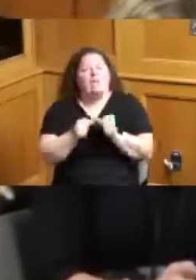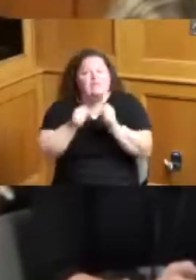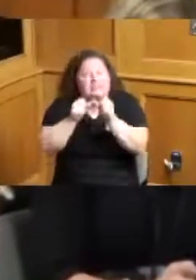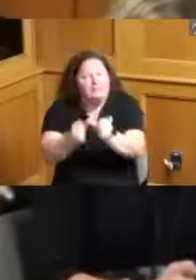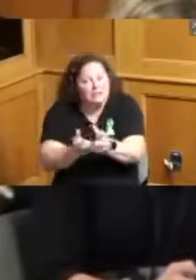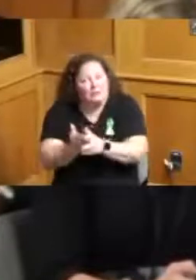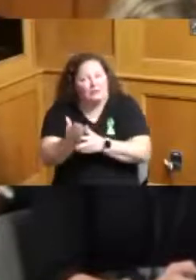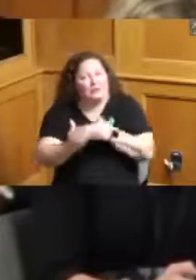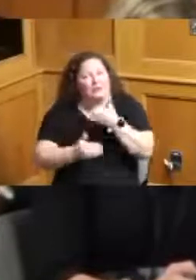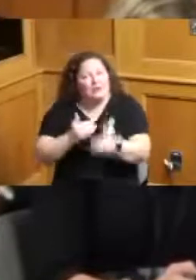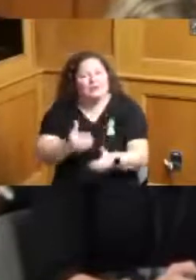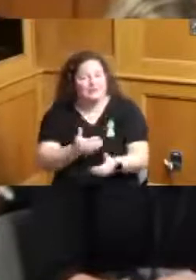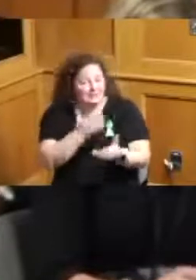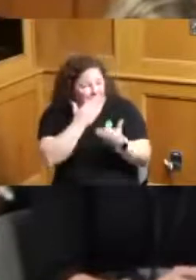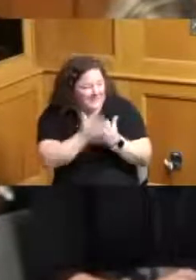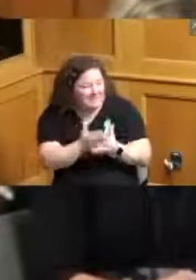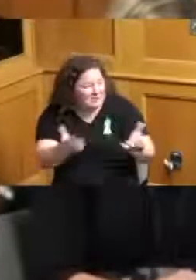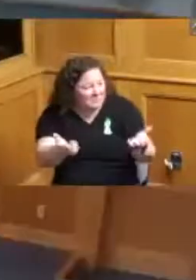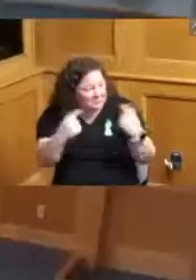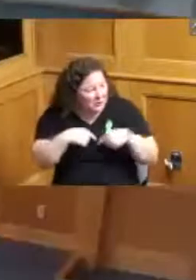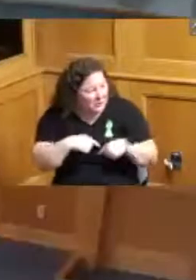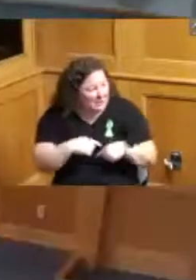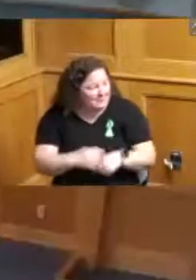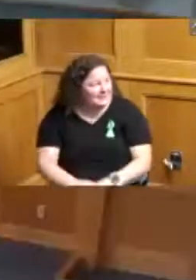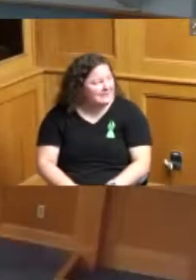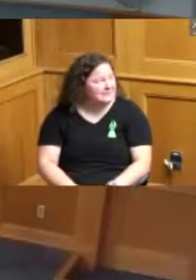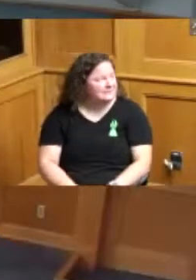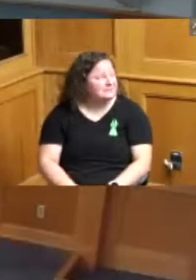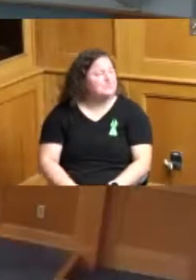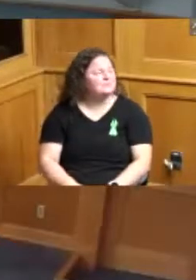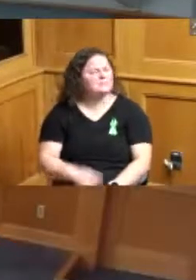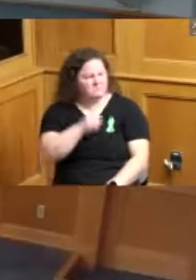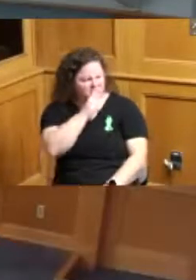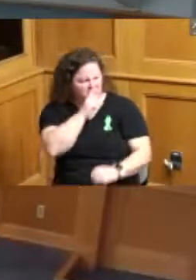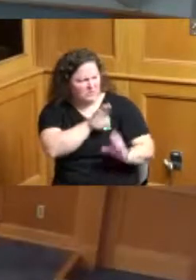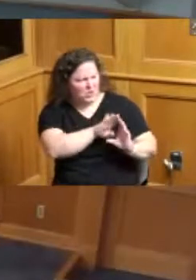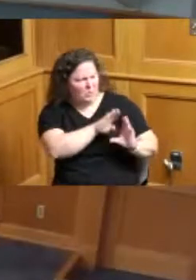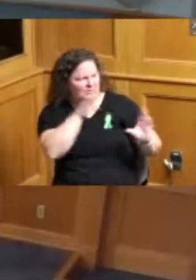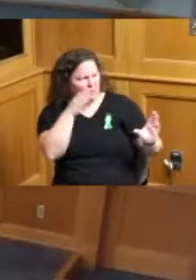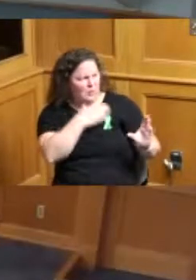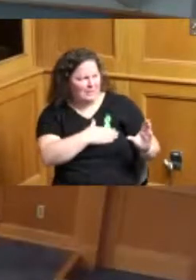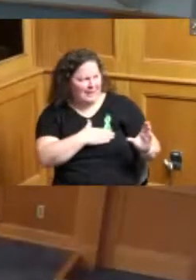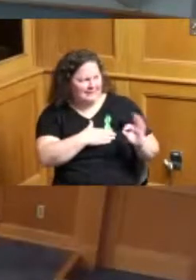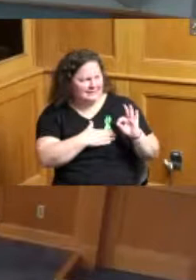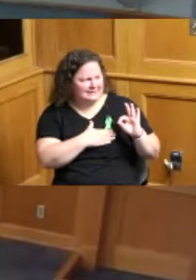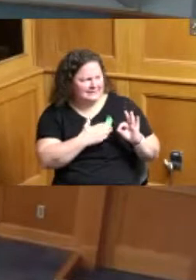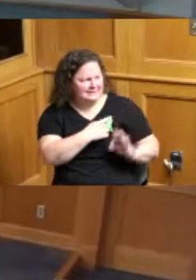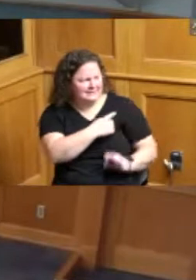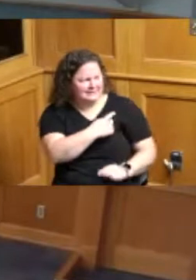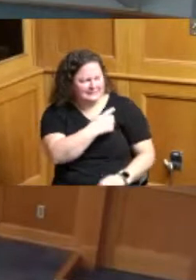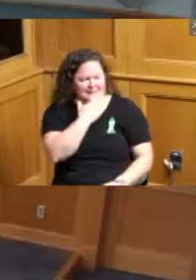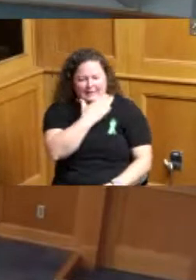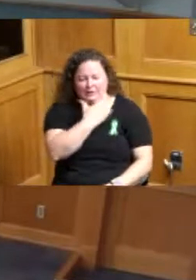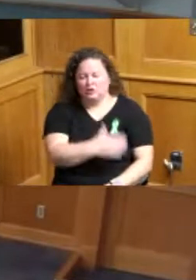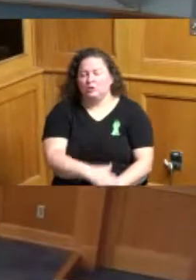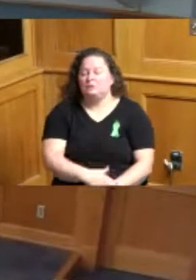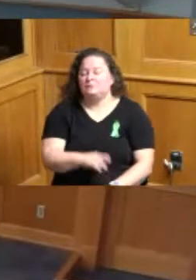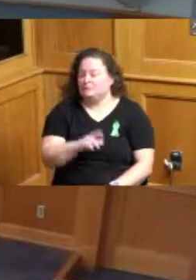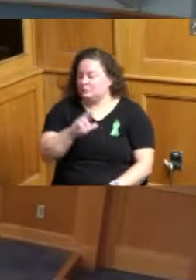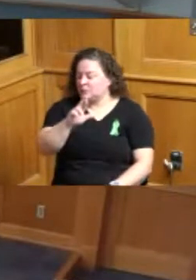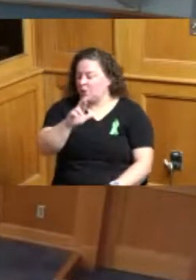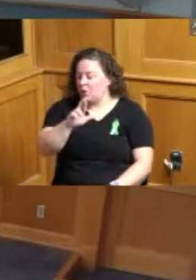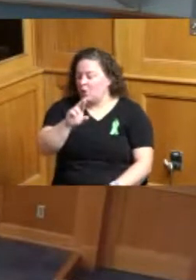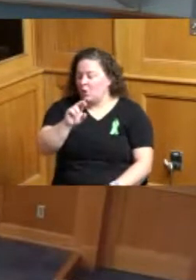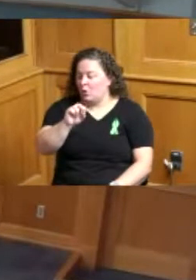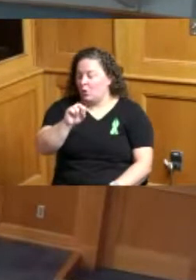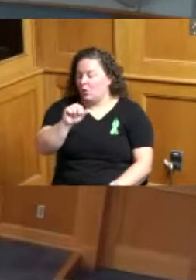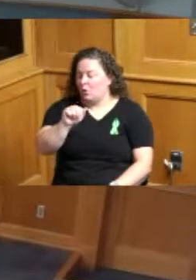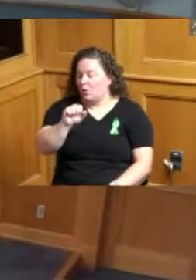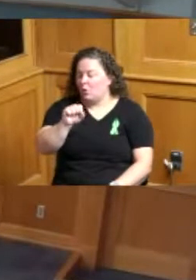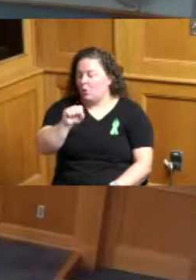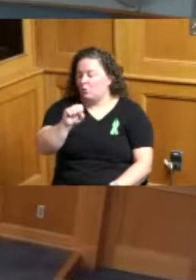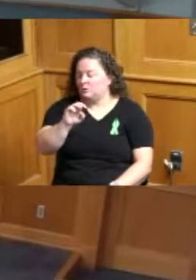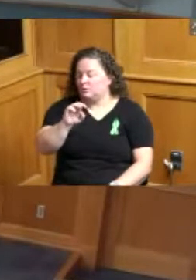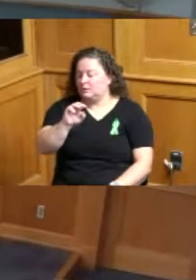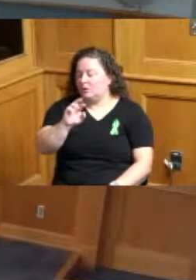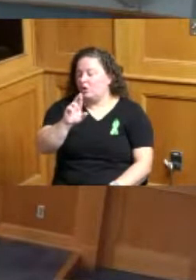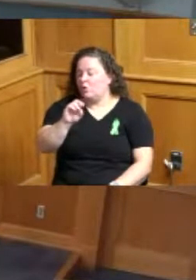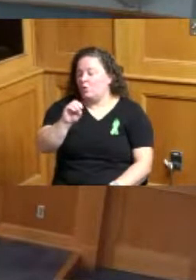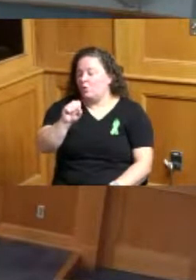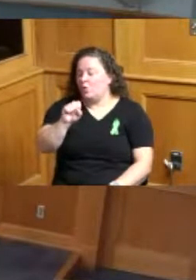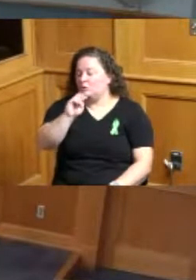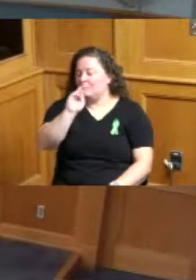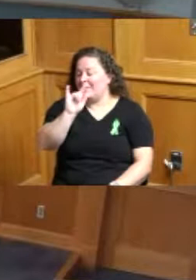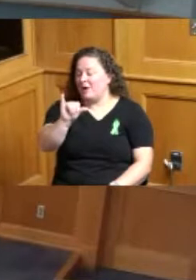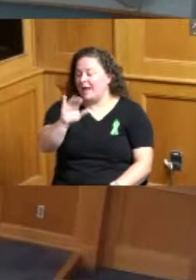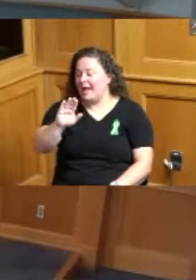coming if we can we can open that door now it was allowed before thank you rosemary babies company